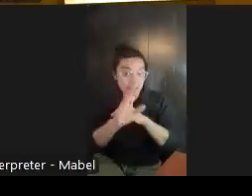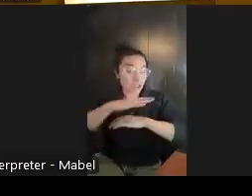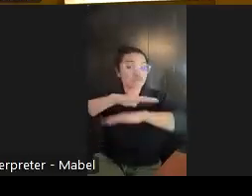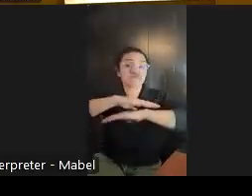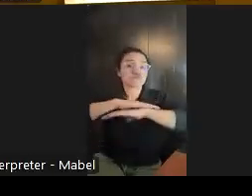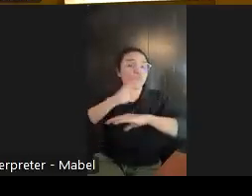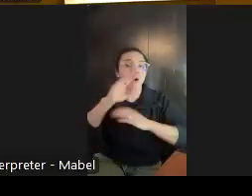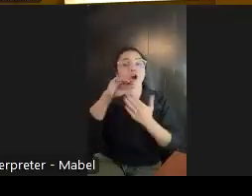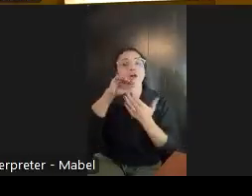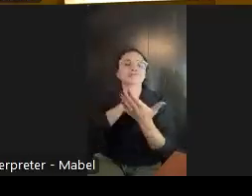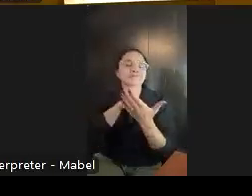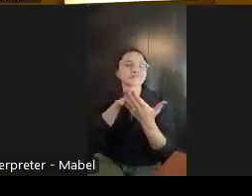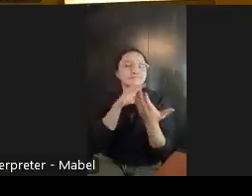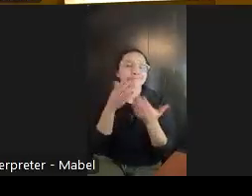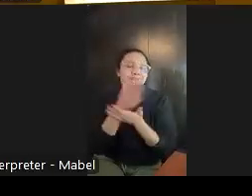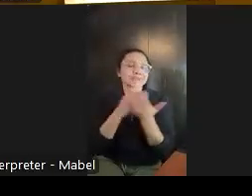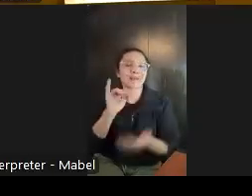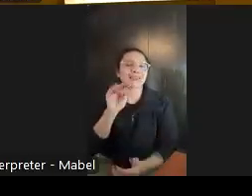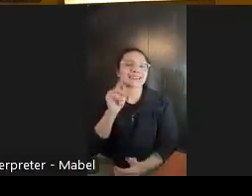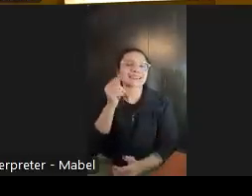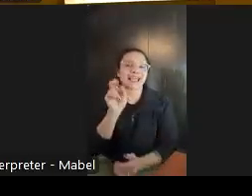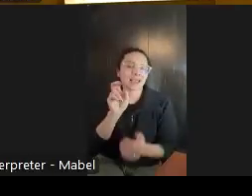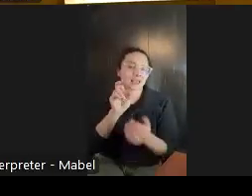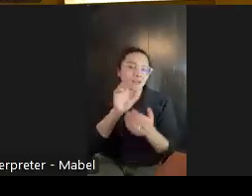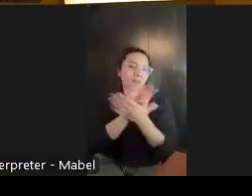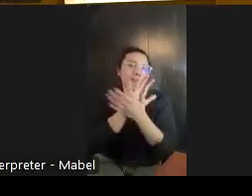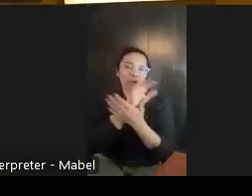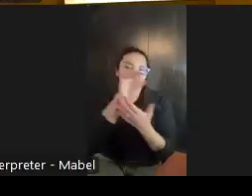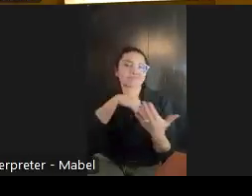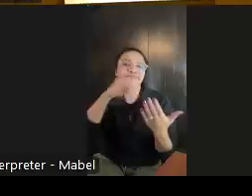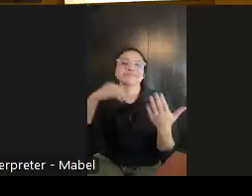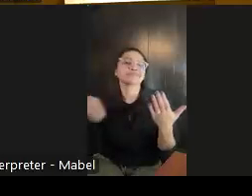they'll complete some intake paperwork it helps our team kind of get a better sense of making